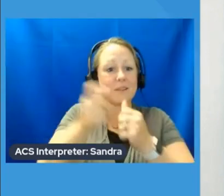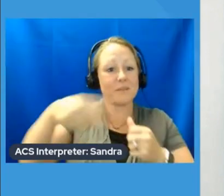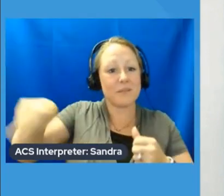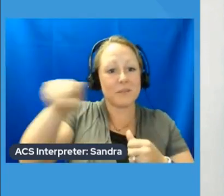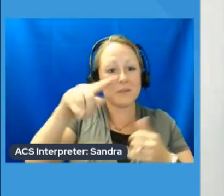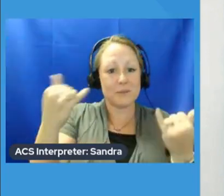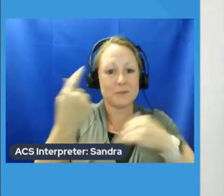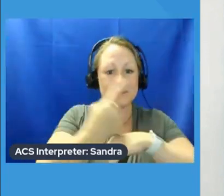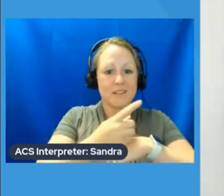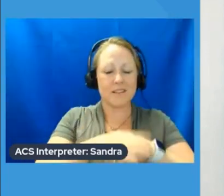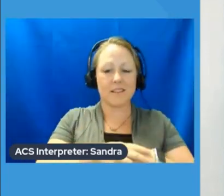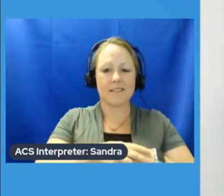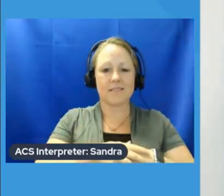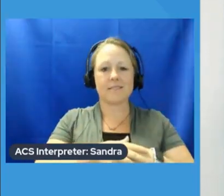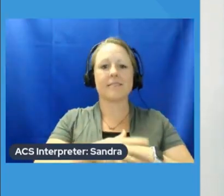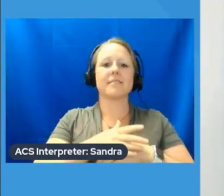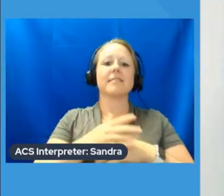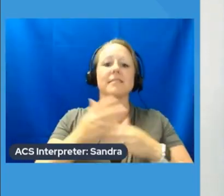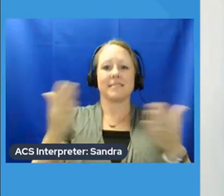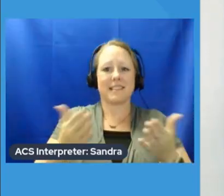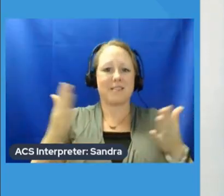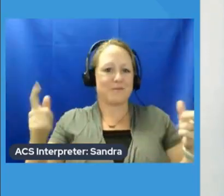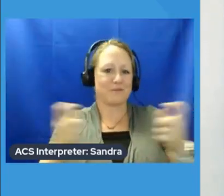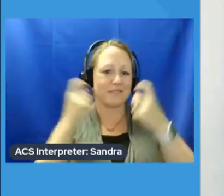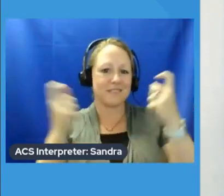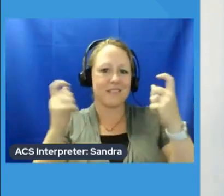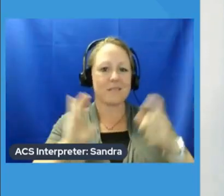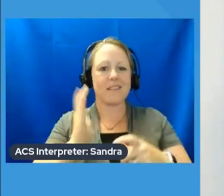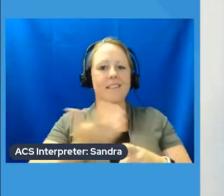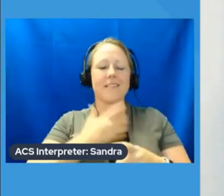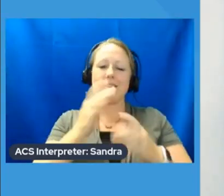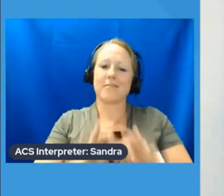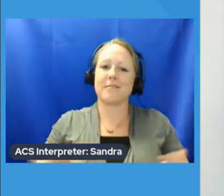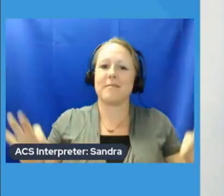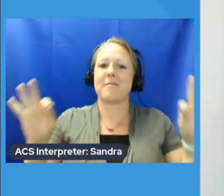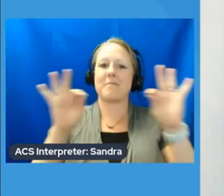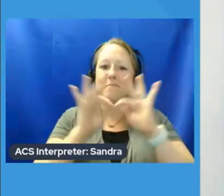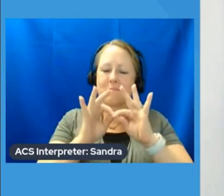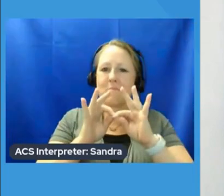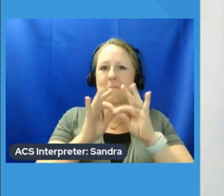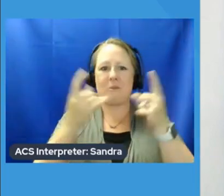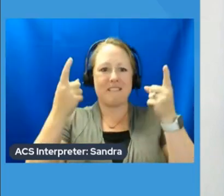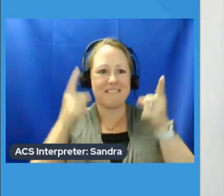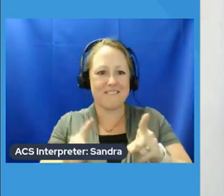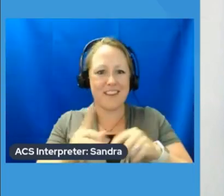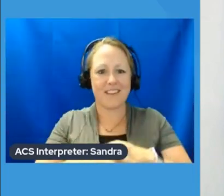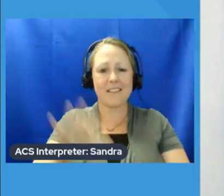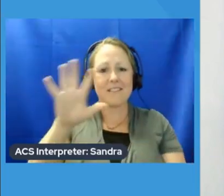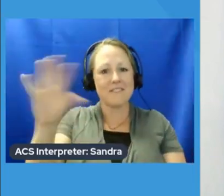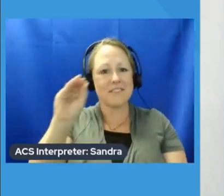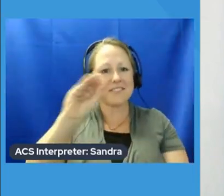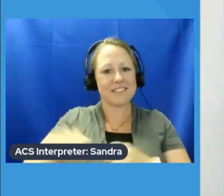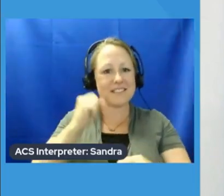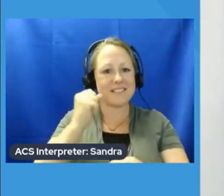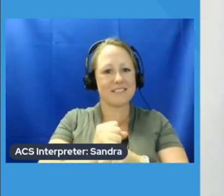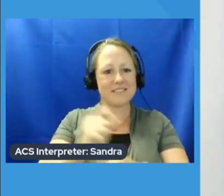this important milestone for Frank Porter Graham Child Development Institute. 50 years of TA. Wow.